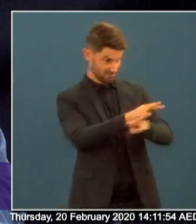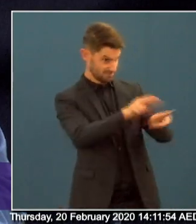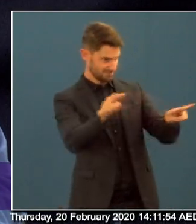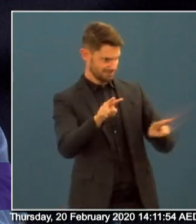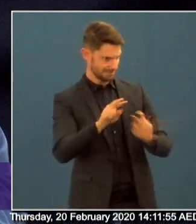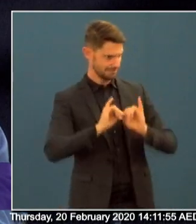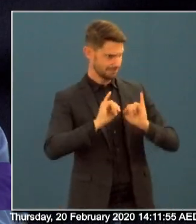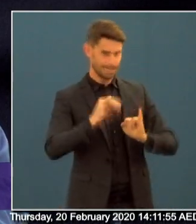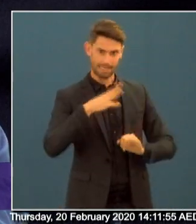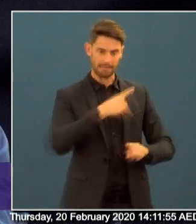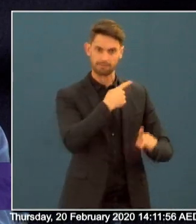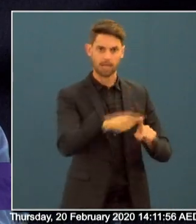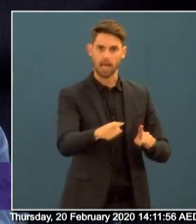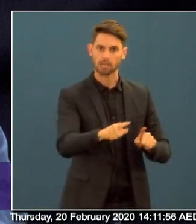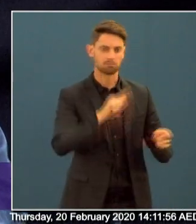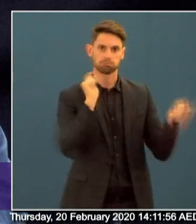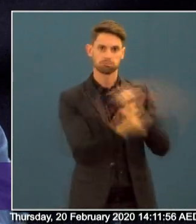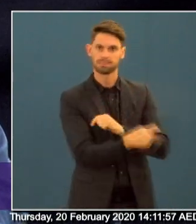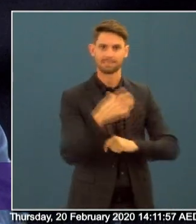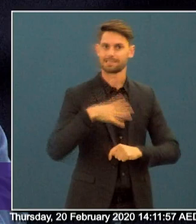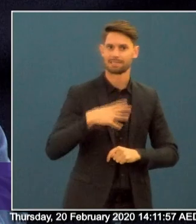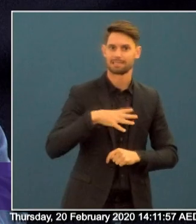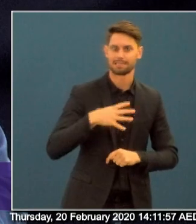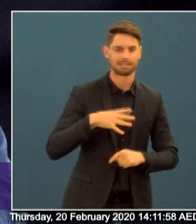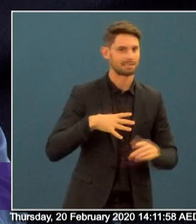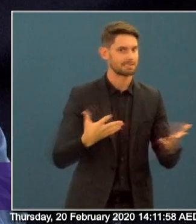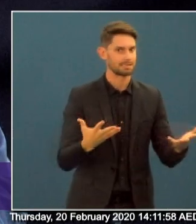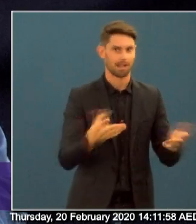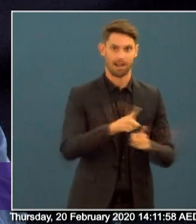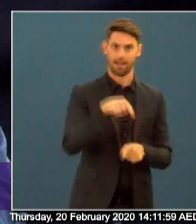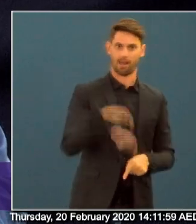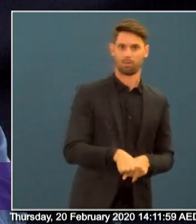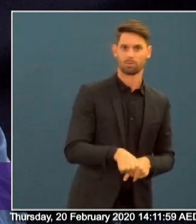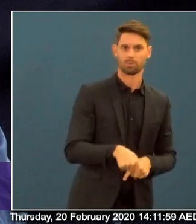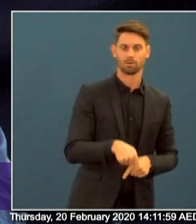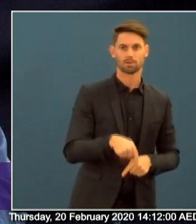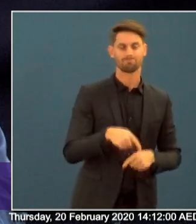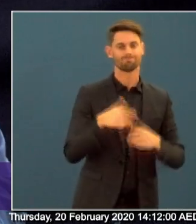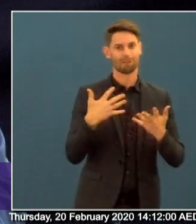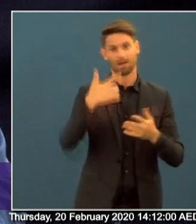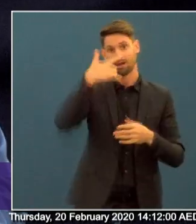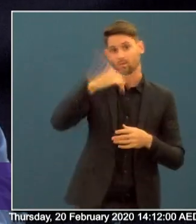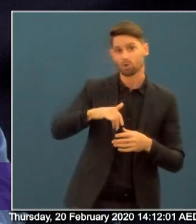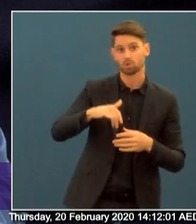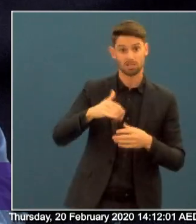So I think the time difference represents, perhaps, that issue, that people are prepared to do something